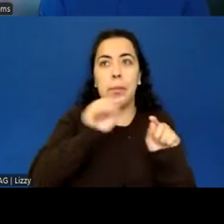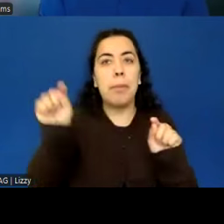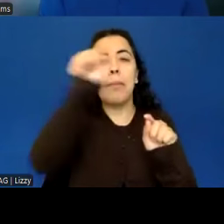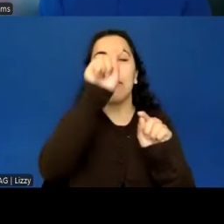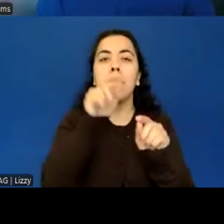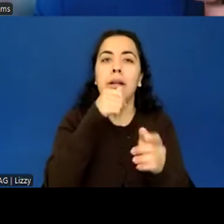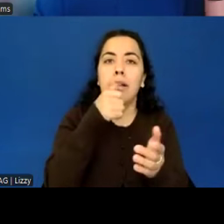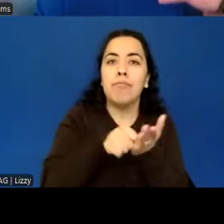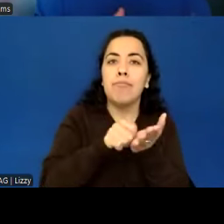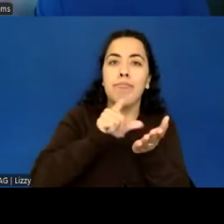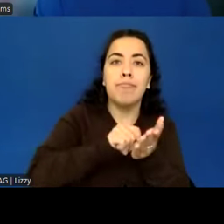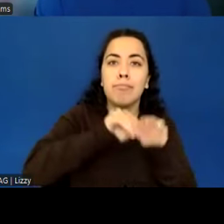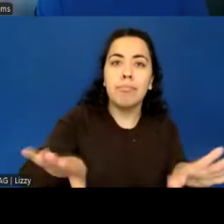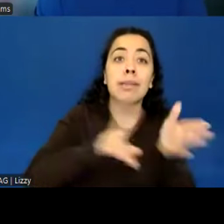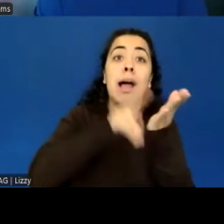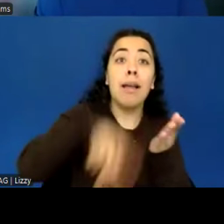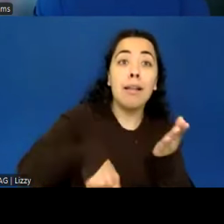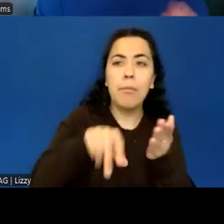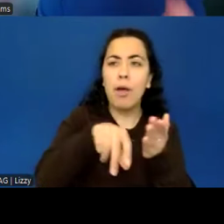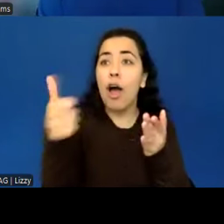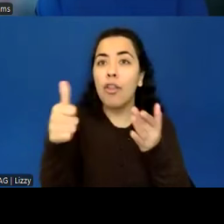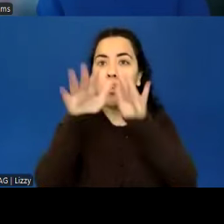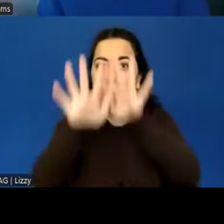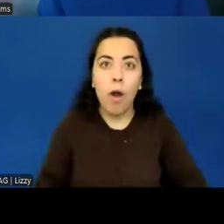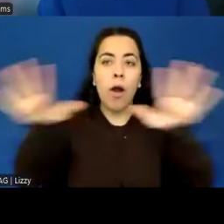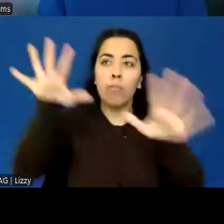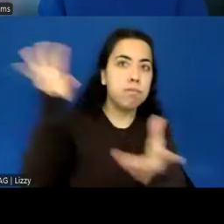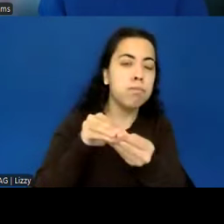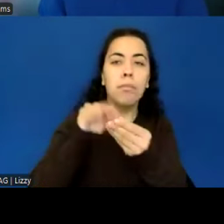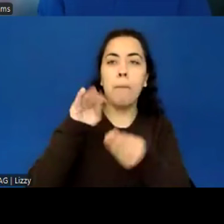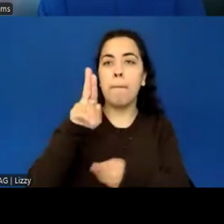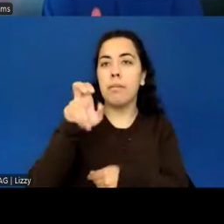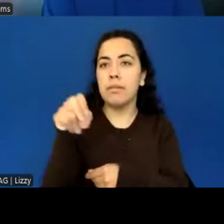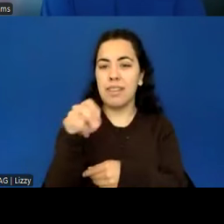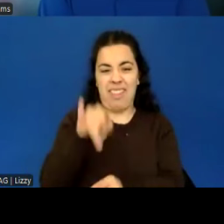like that, get to the root of that issue, fix it at the very source cause. This is especially